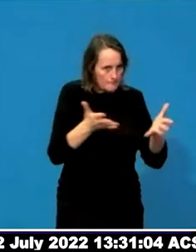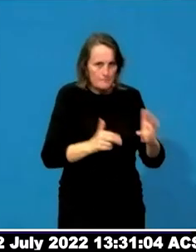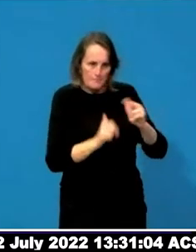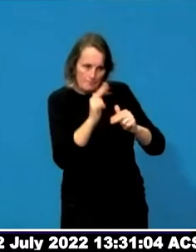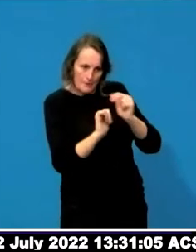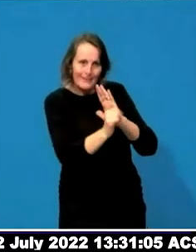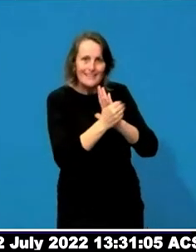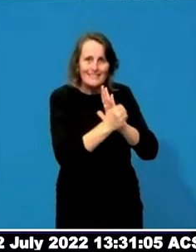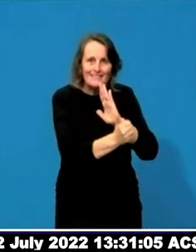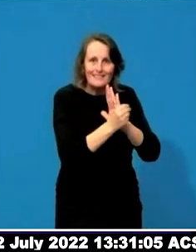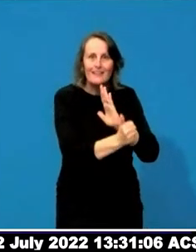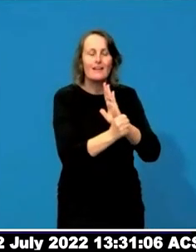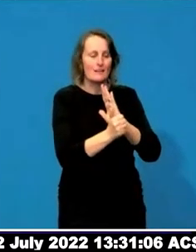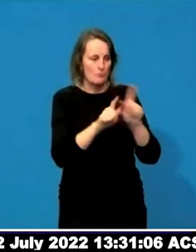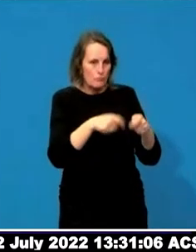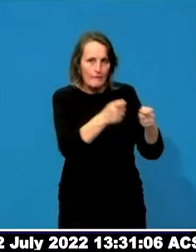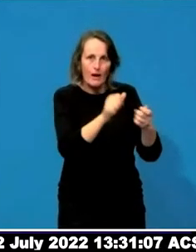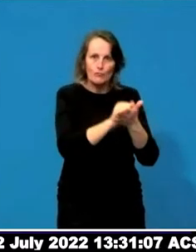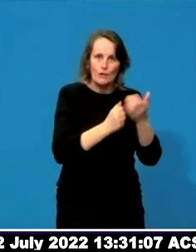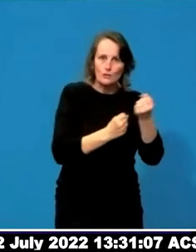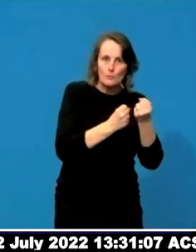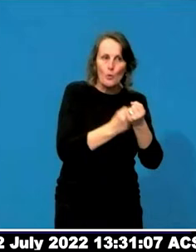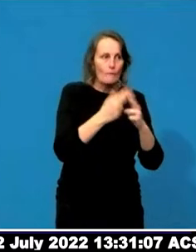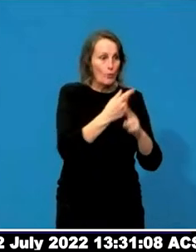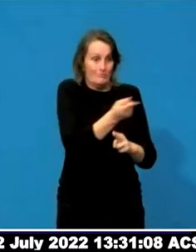to continue providing support for people with disability.